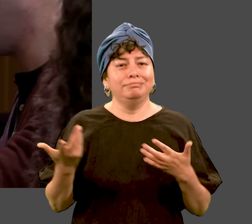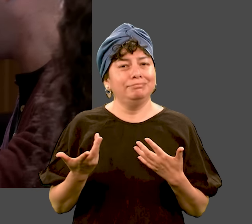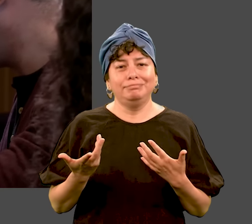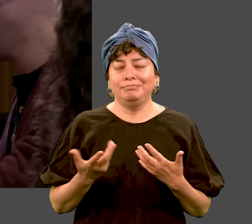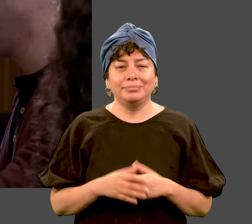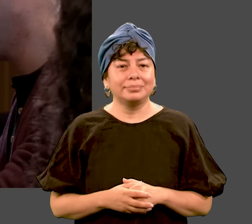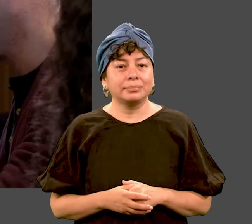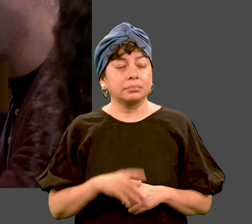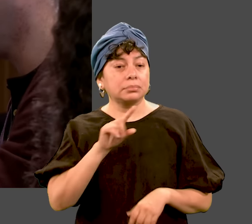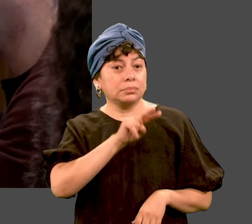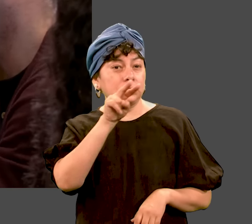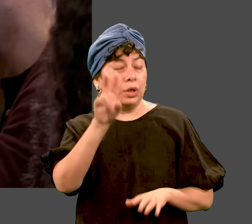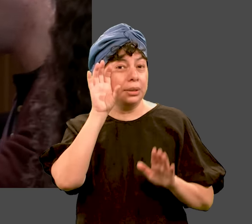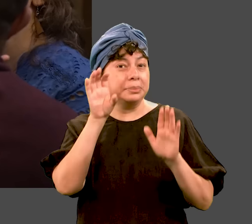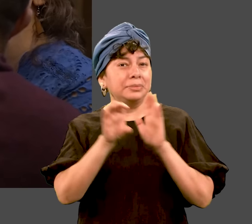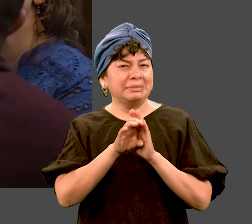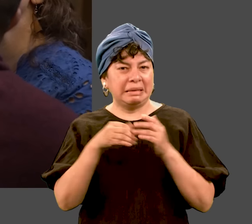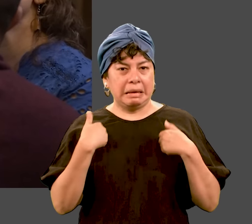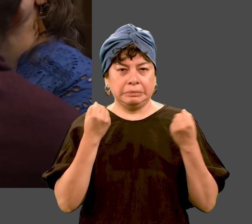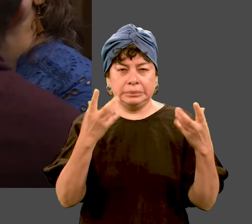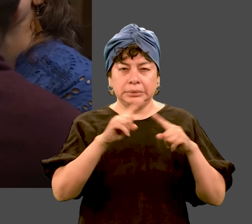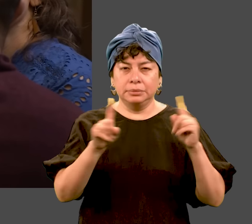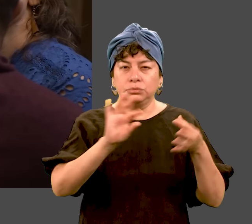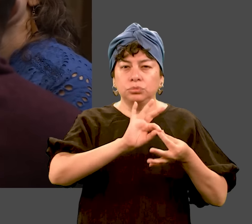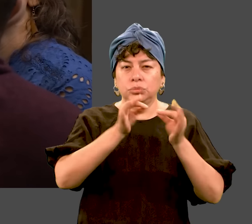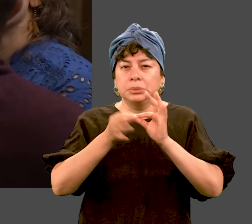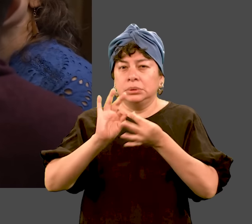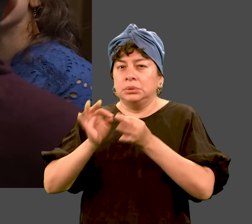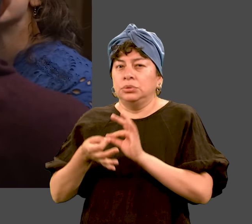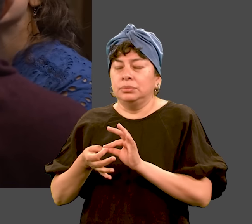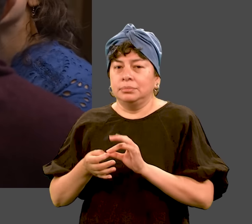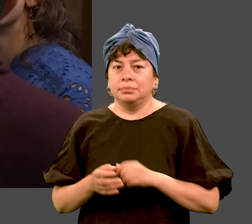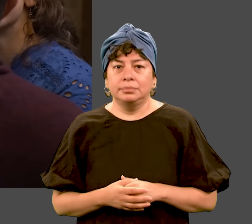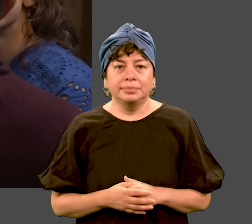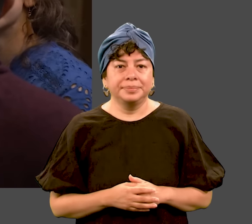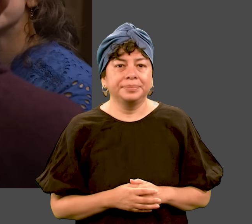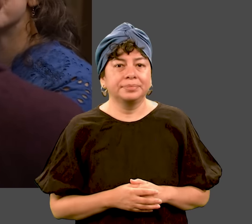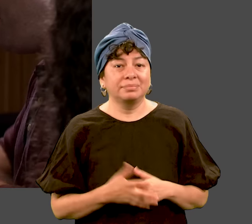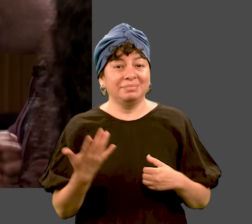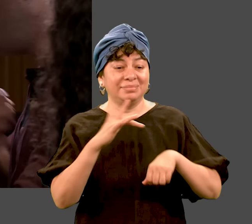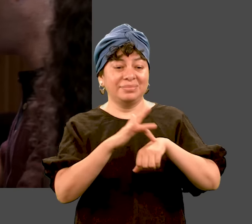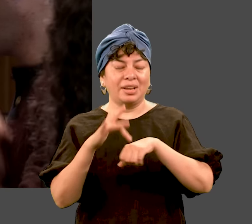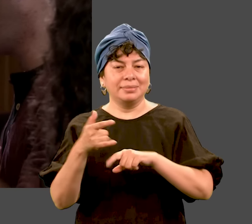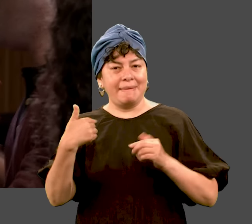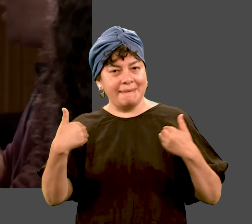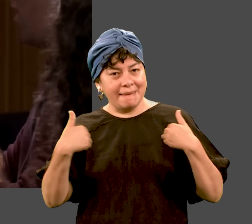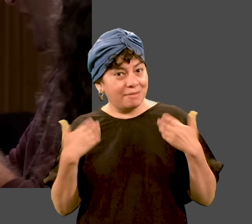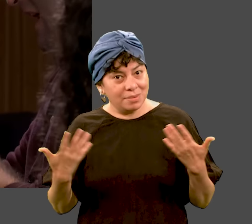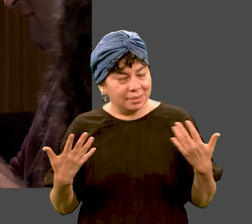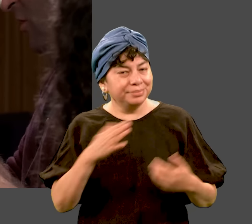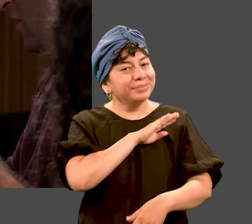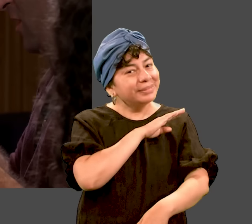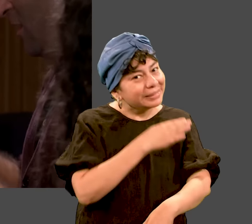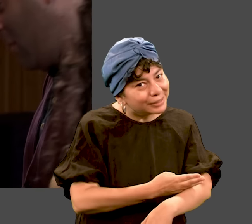I mean you look at a picture and that tells you a thousand words but really touch, it has energy, it has emotion.